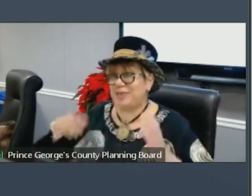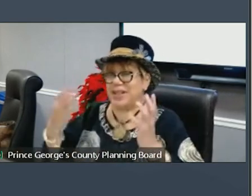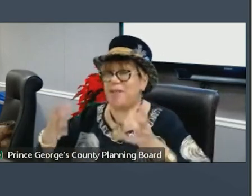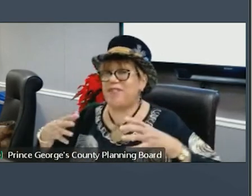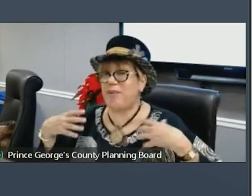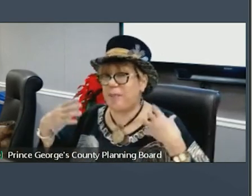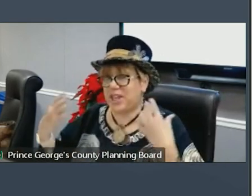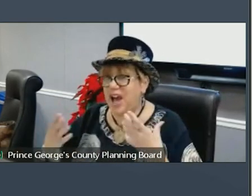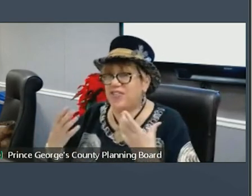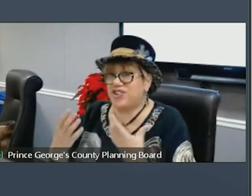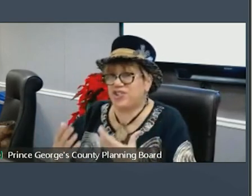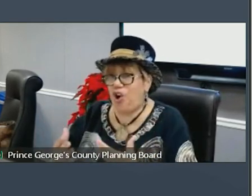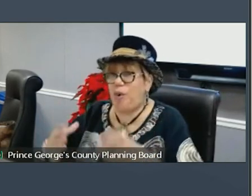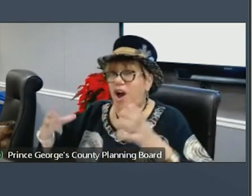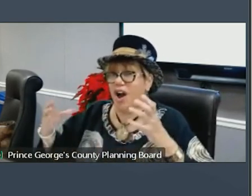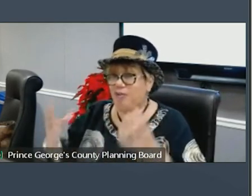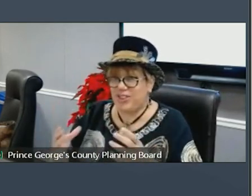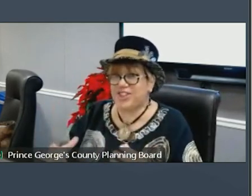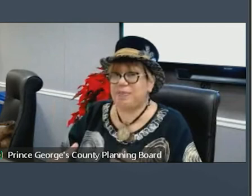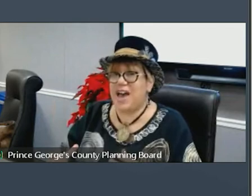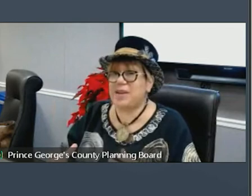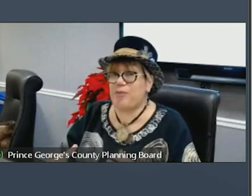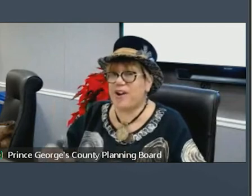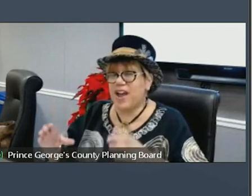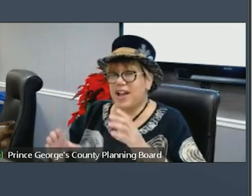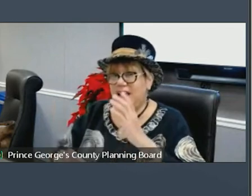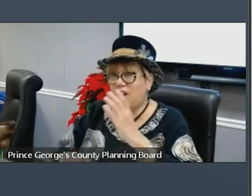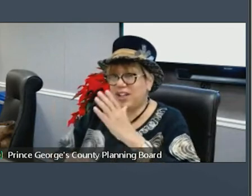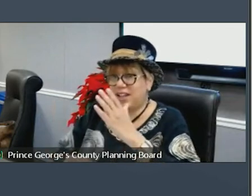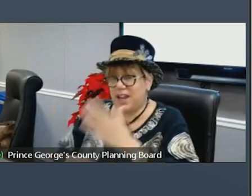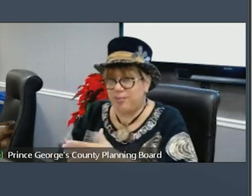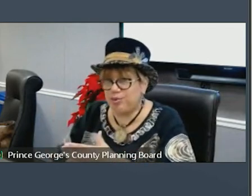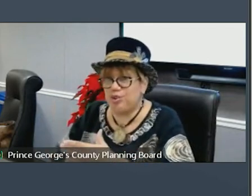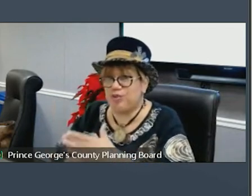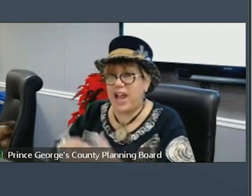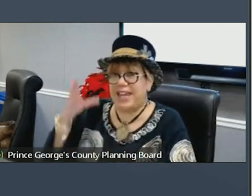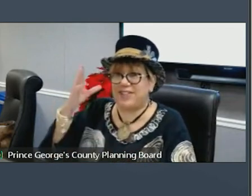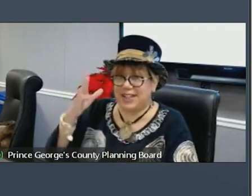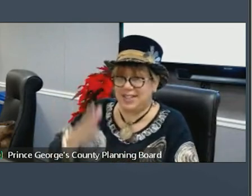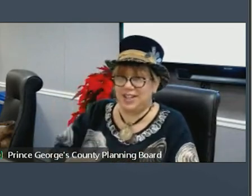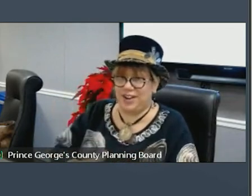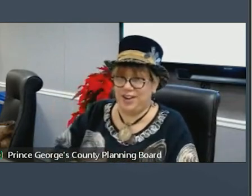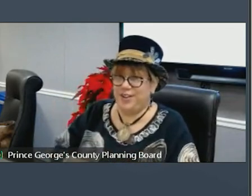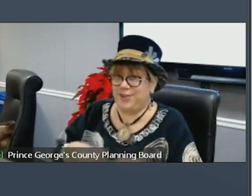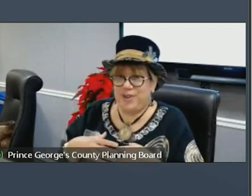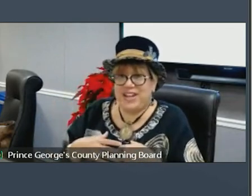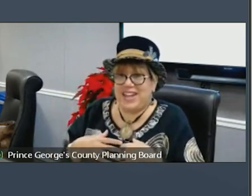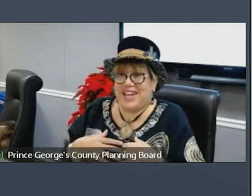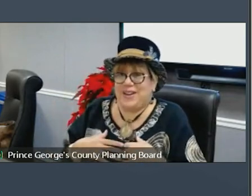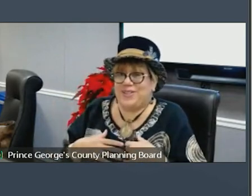but some of them are beyond the scope of what this planning board not only can approve and even consider so we can.